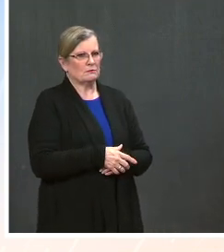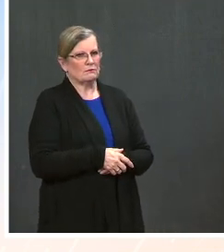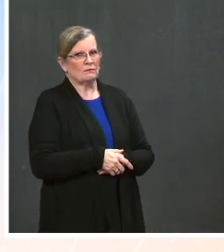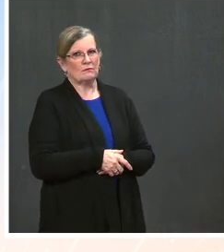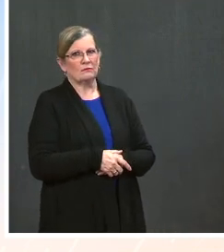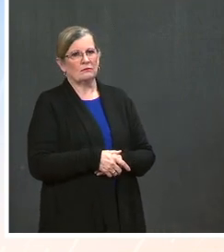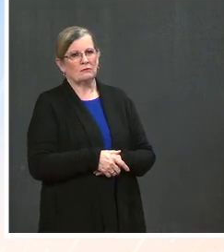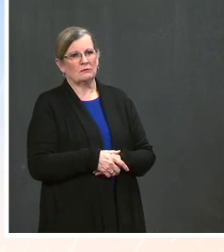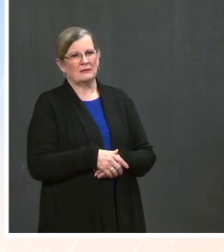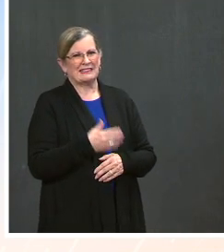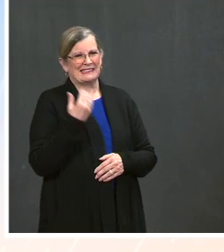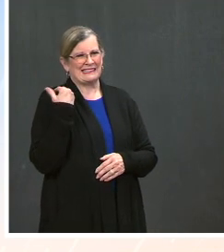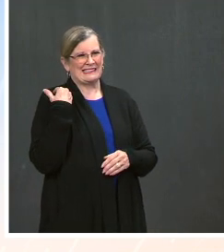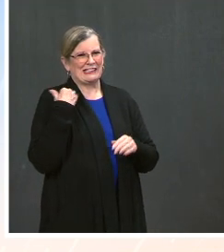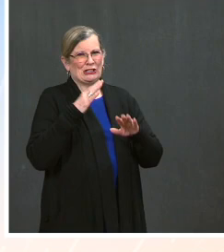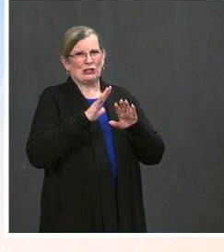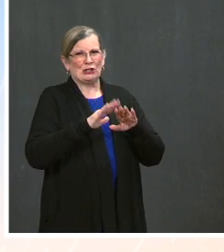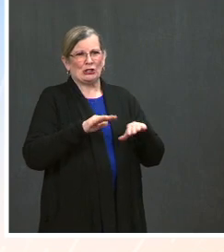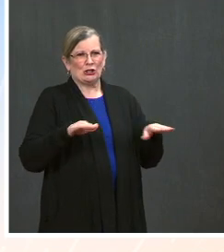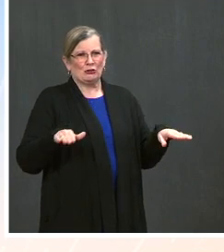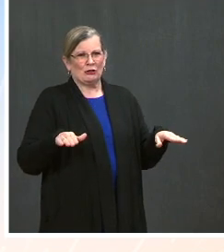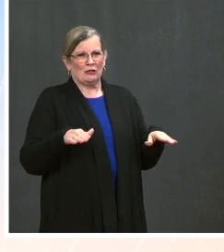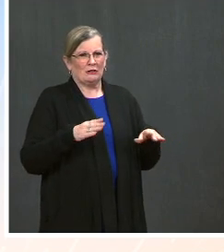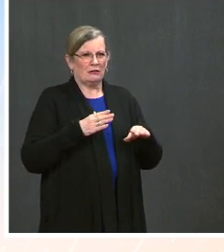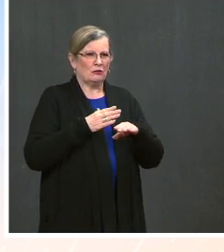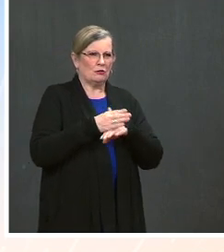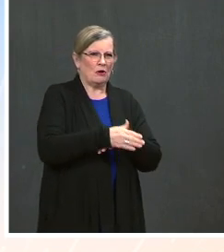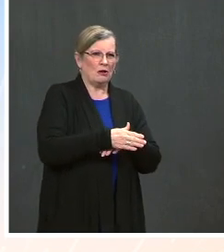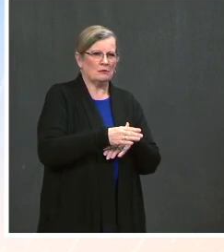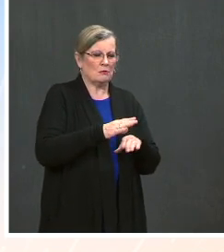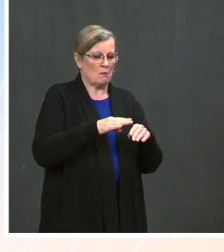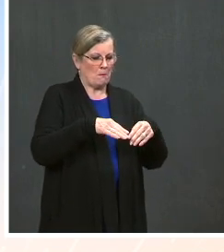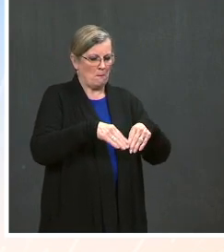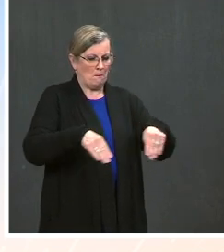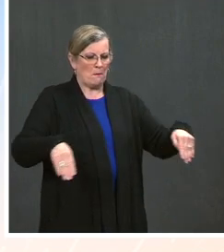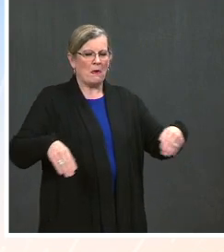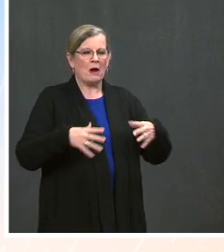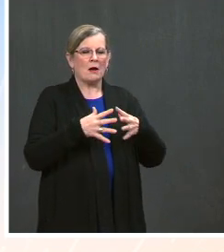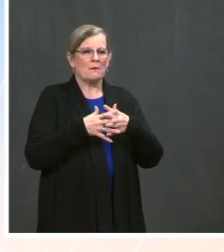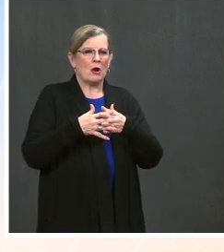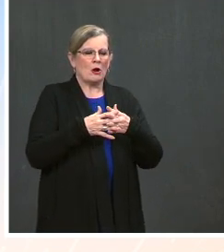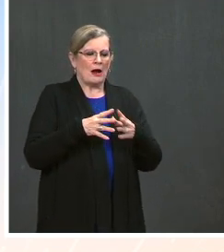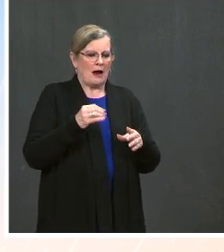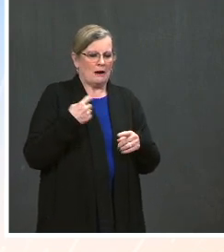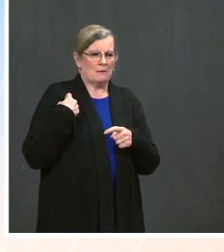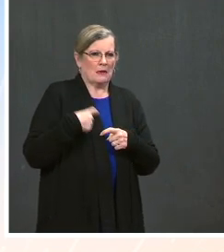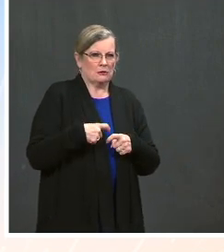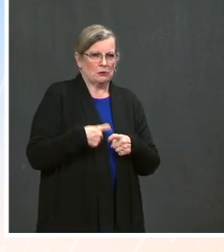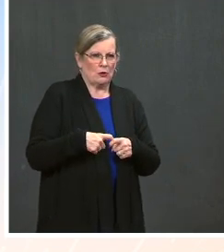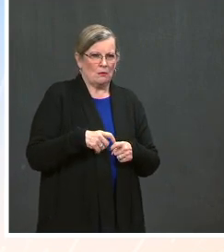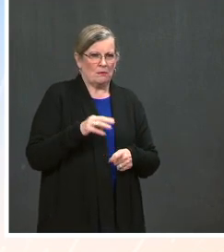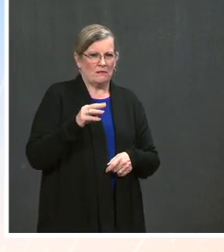and they are way, way up -- 18,500. Again, preliminary number, but a big jump,